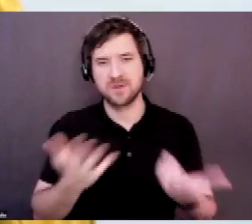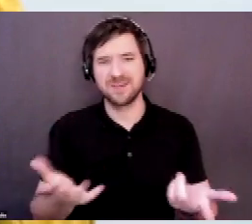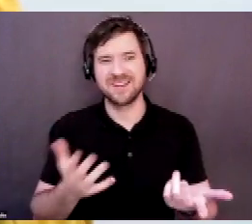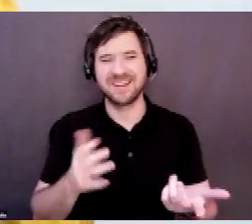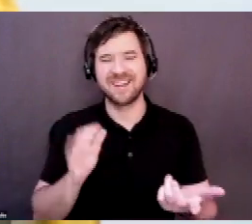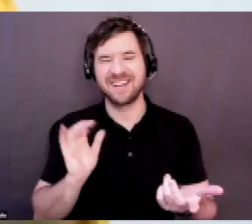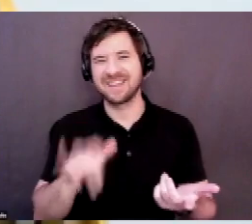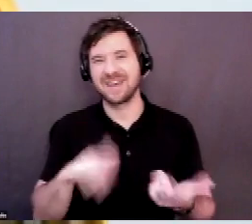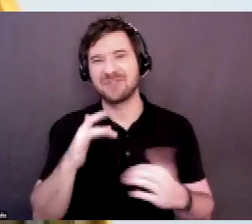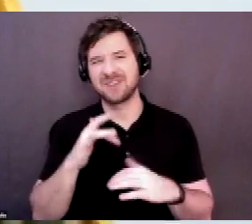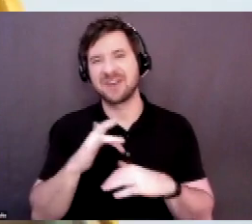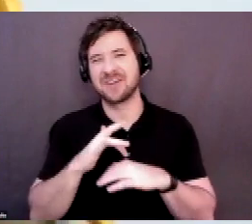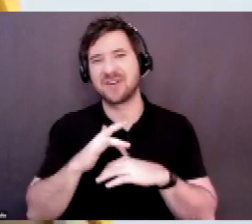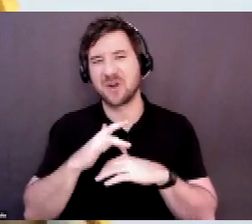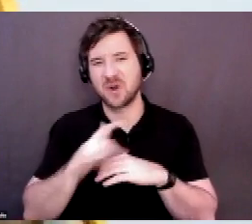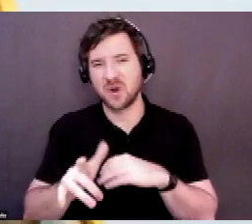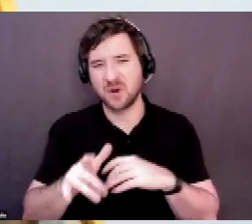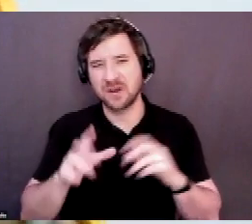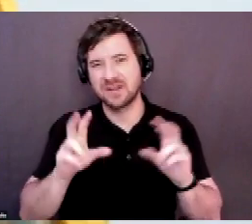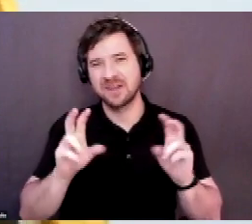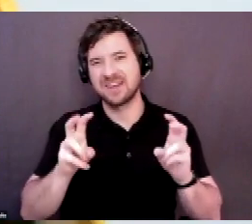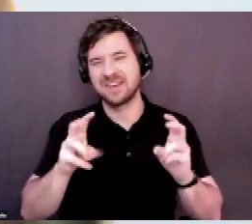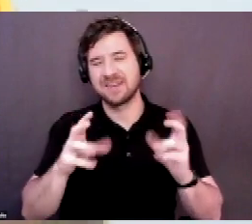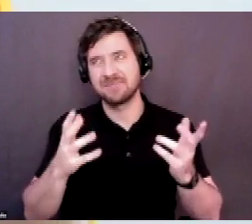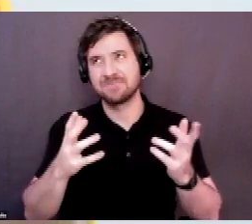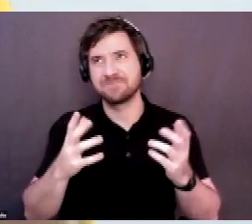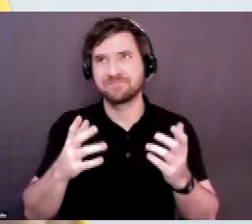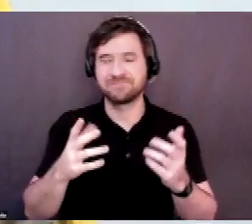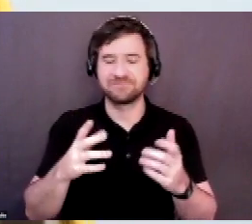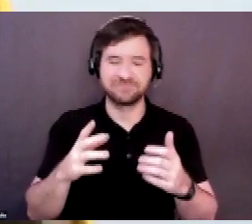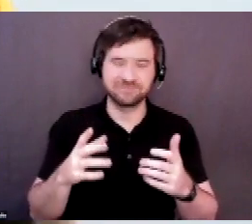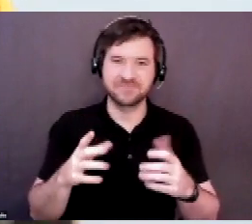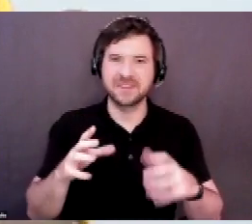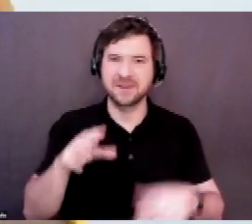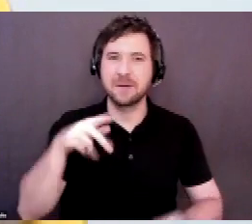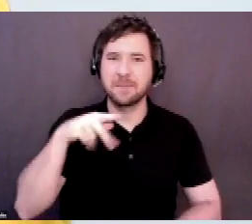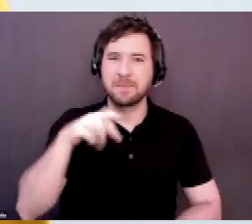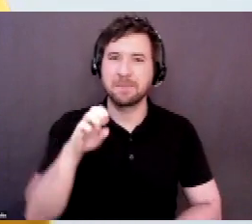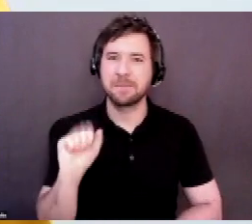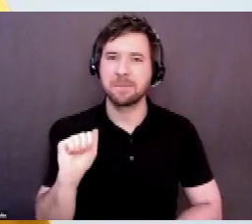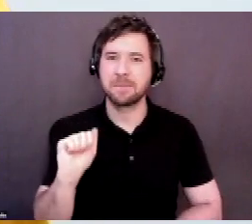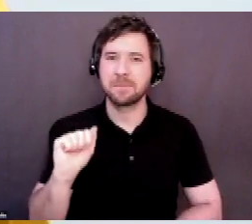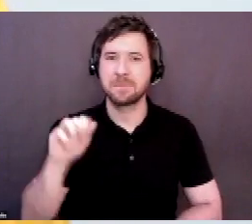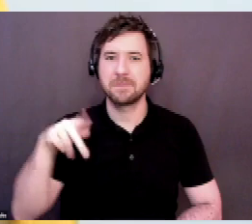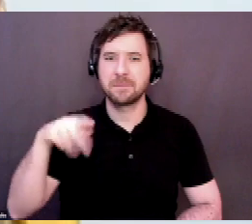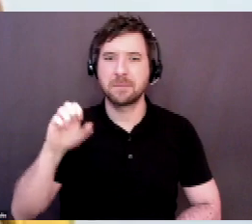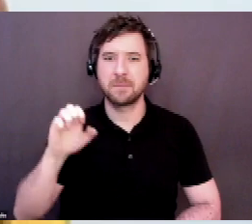of like the peapod grocery delivery. I did that because I just know that was like one month thing.